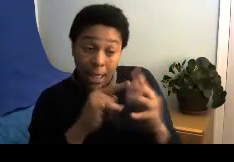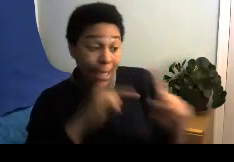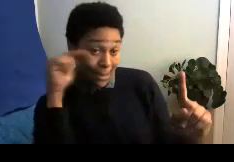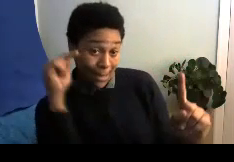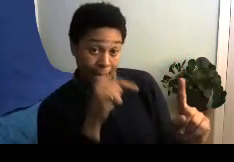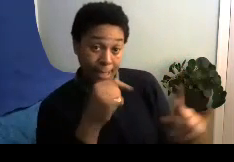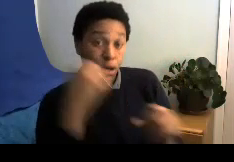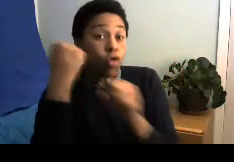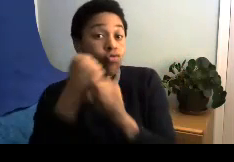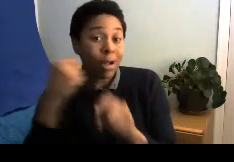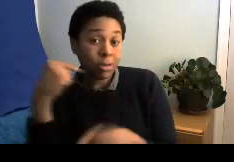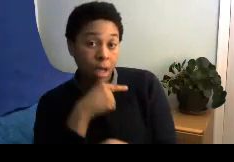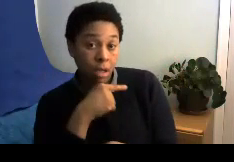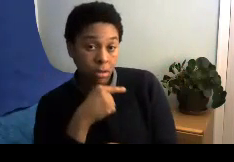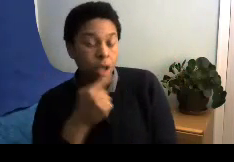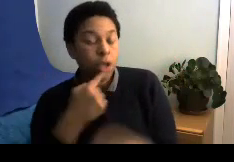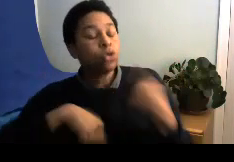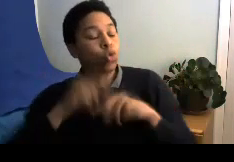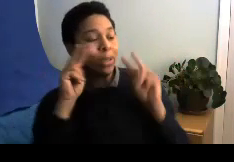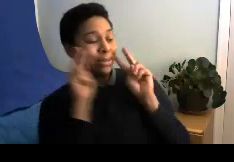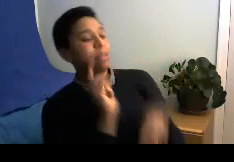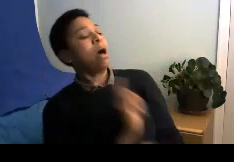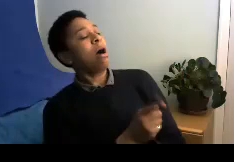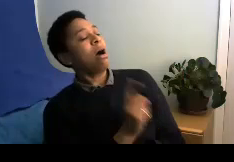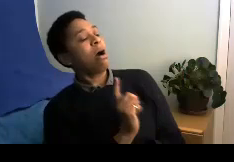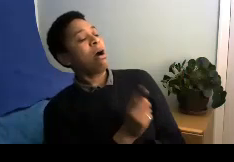represents went through and how that impacts on Jesse's life.